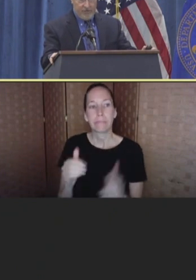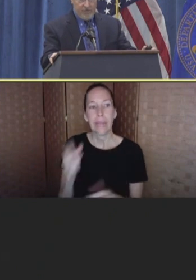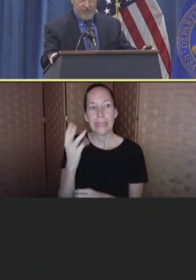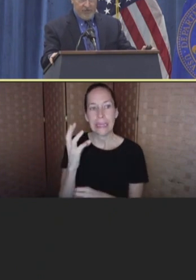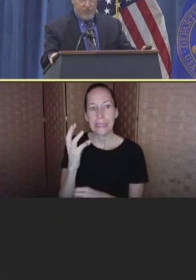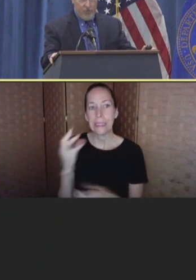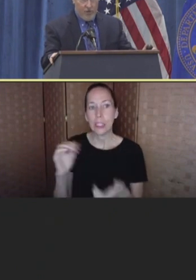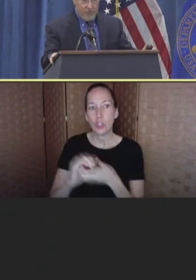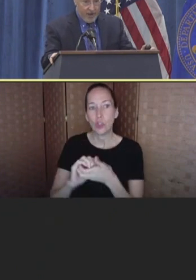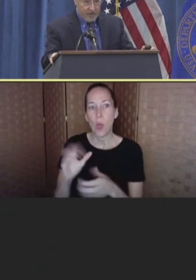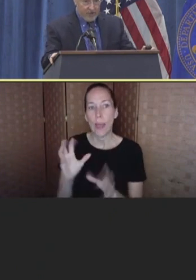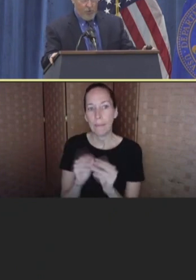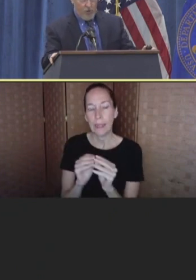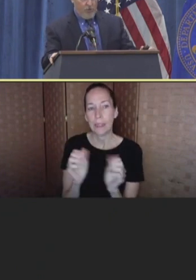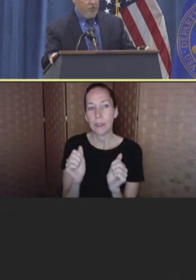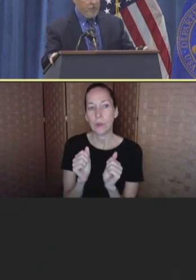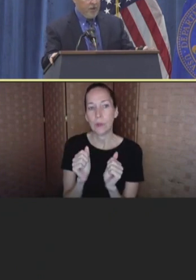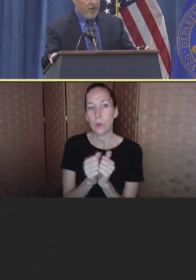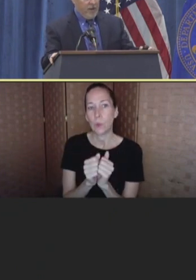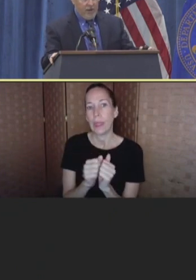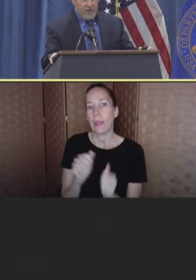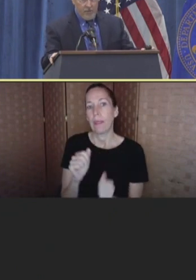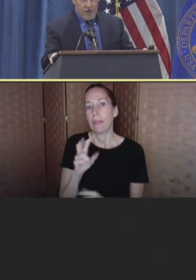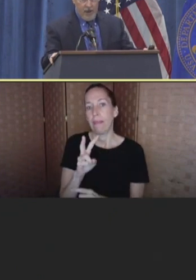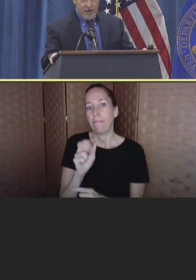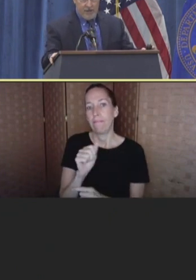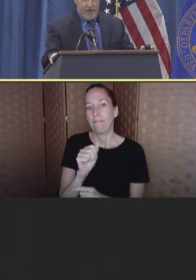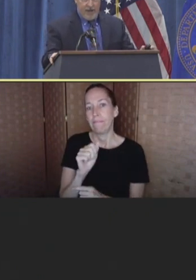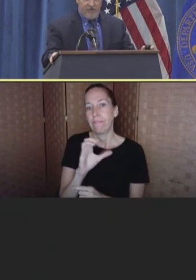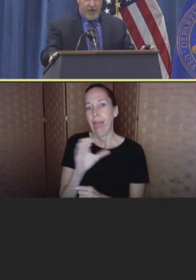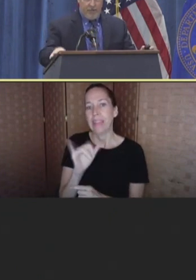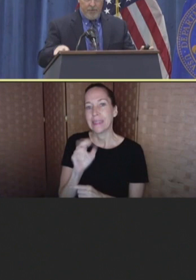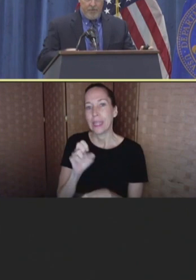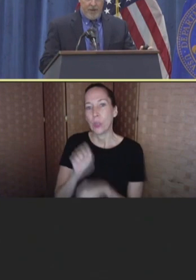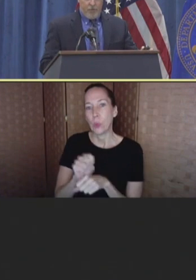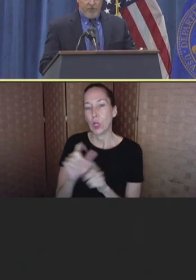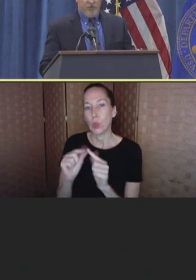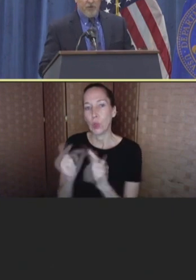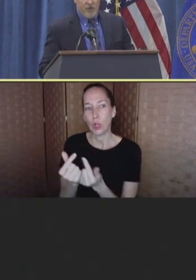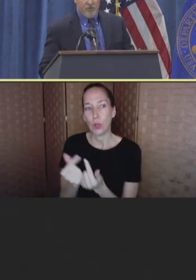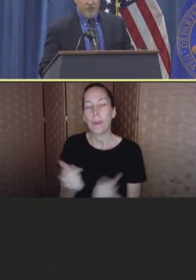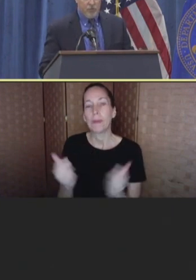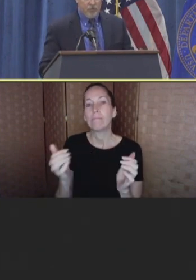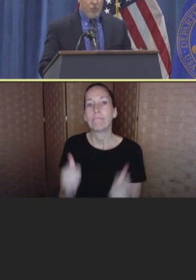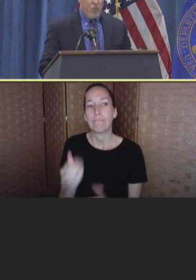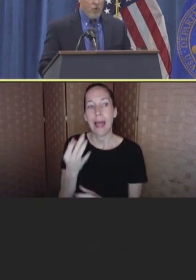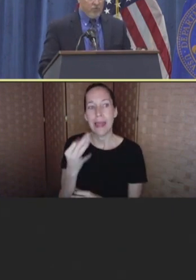Safety or Vaccines Work Group; and there have been 19 ACIP meeting presentations with reports.